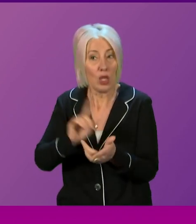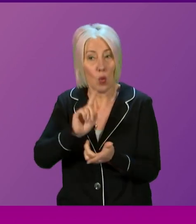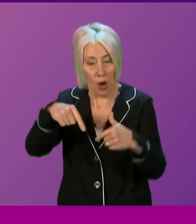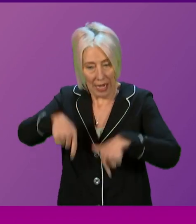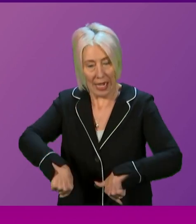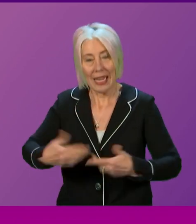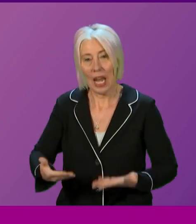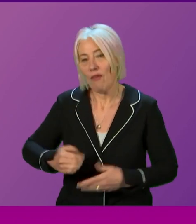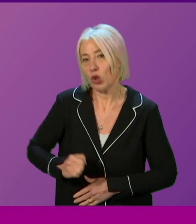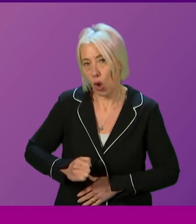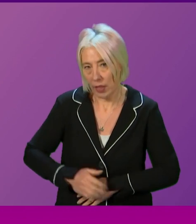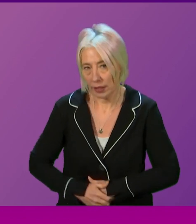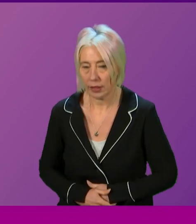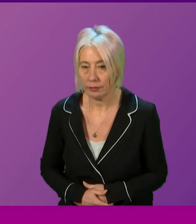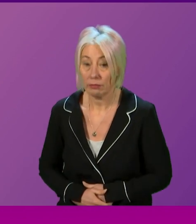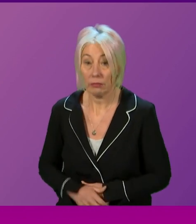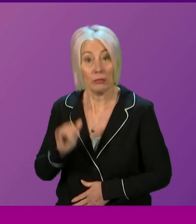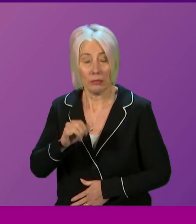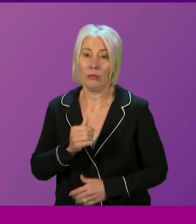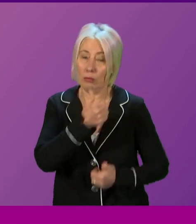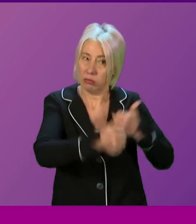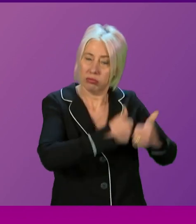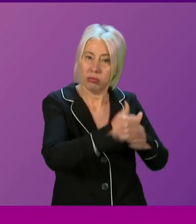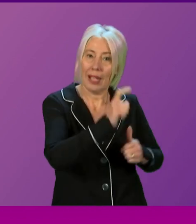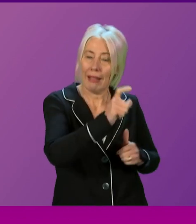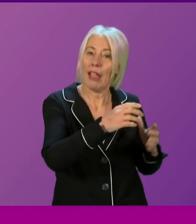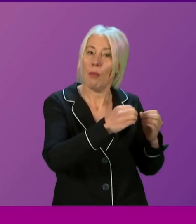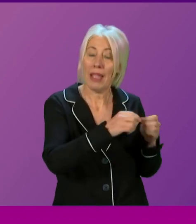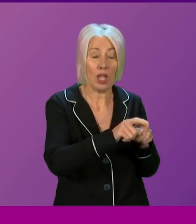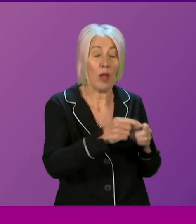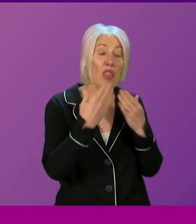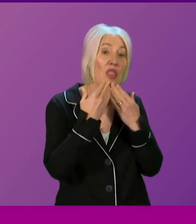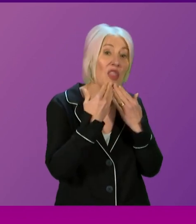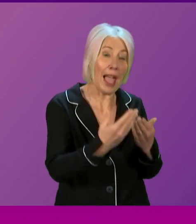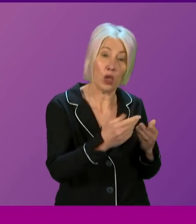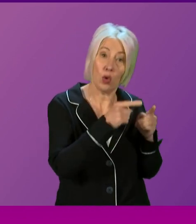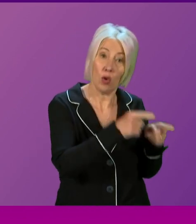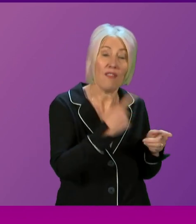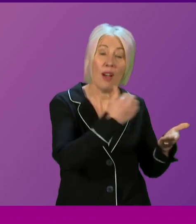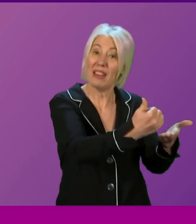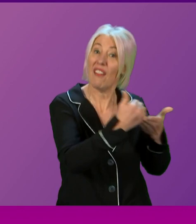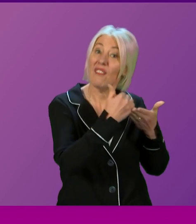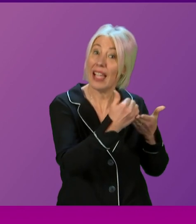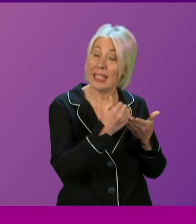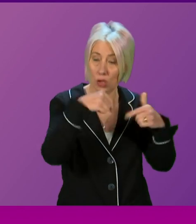I congratulate Clare Bailey and thank her for the advice that she has offered to the Scottish Government.